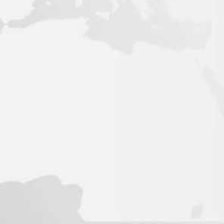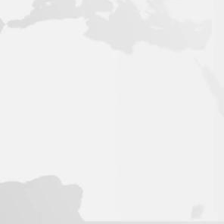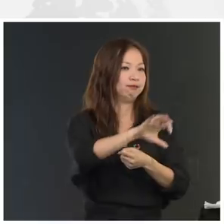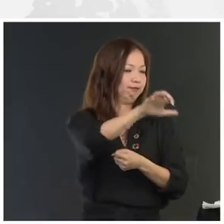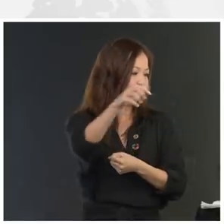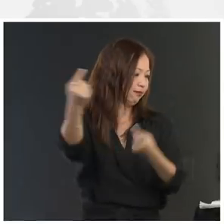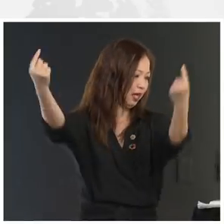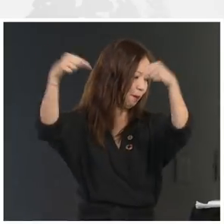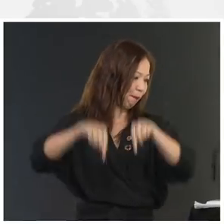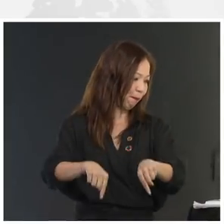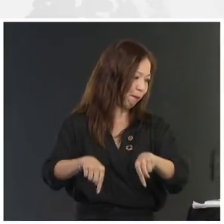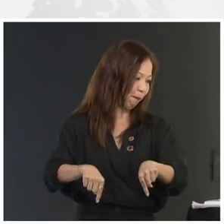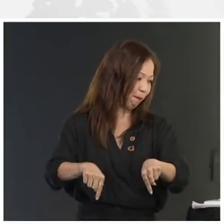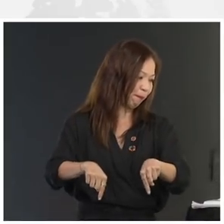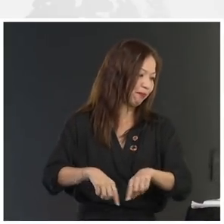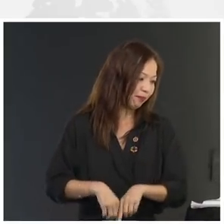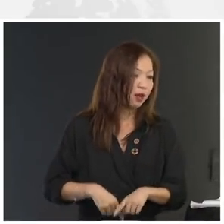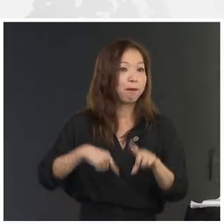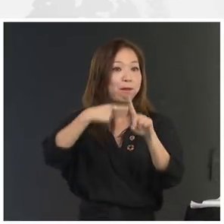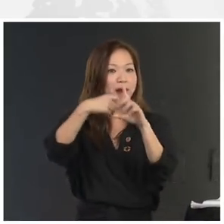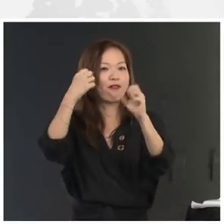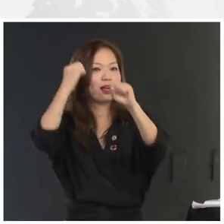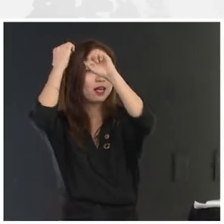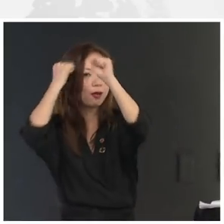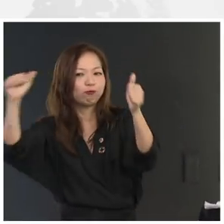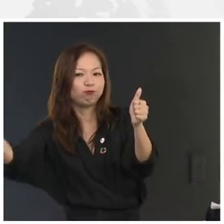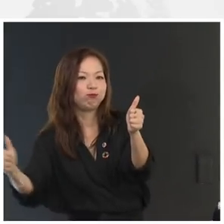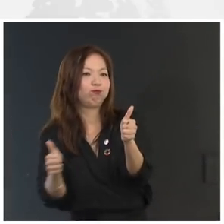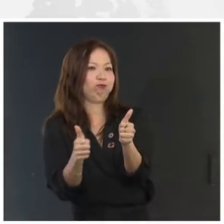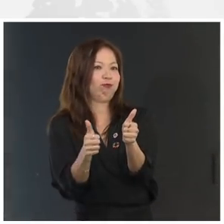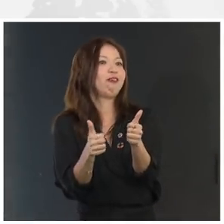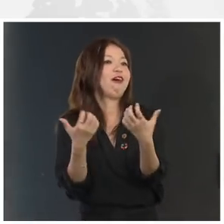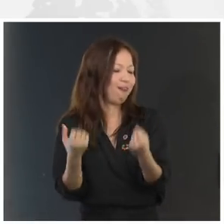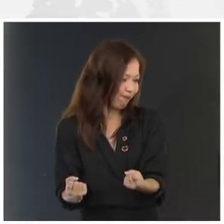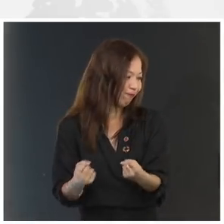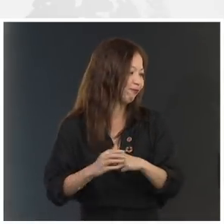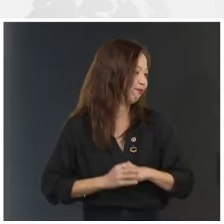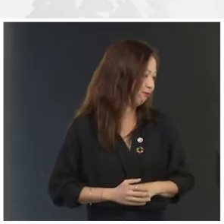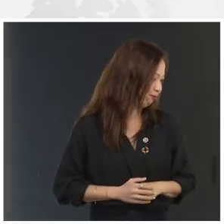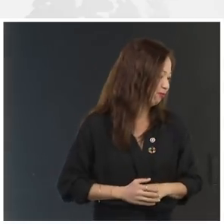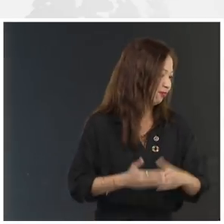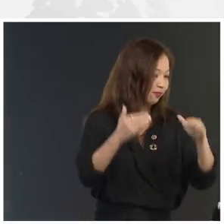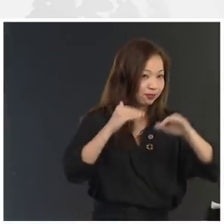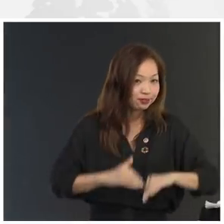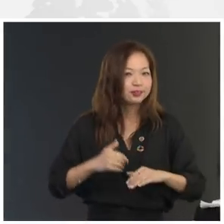Thank you. Thank you again.